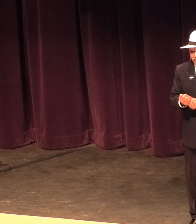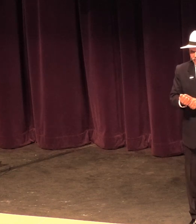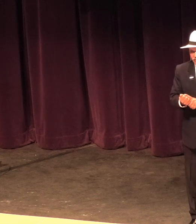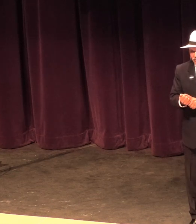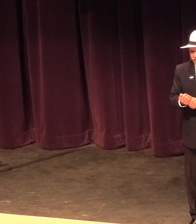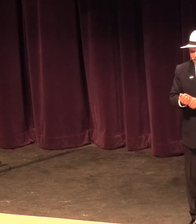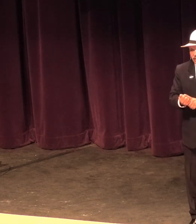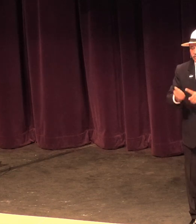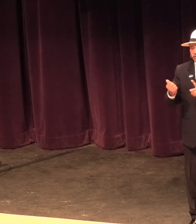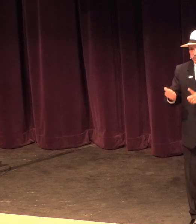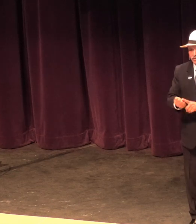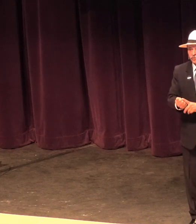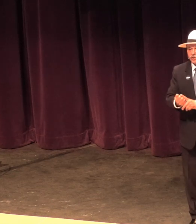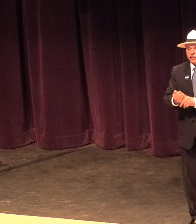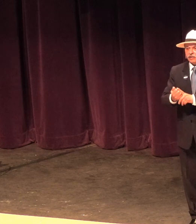our words, that you can trust us, and